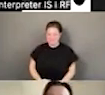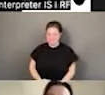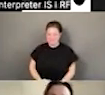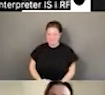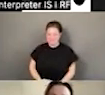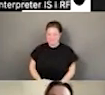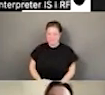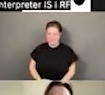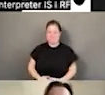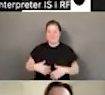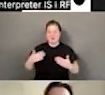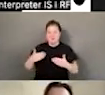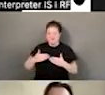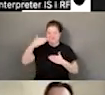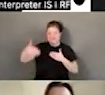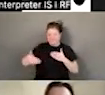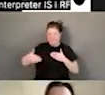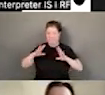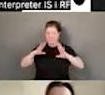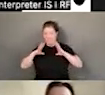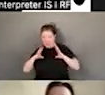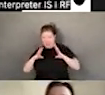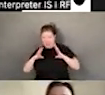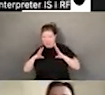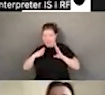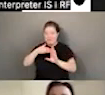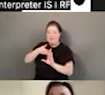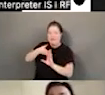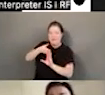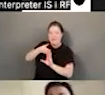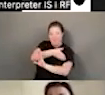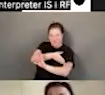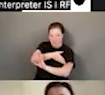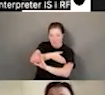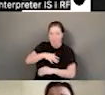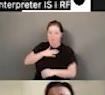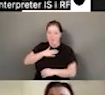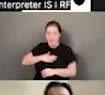break, to mention a couple of comments that we have got in the QA.